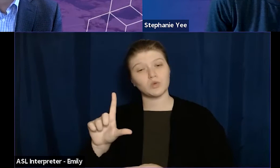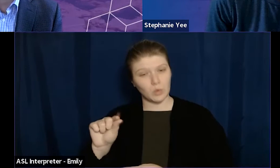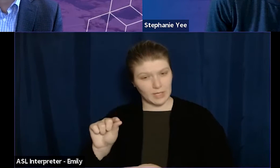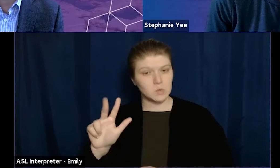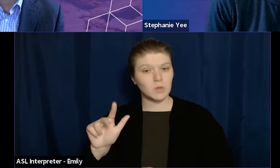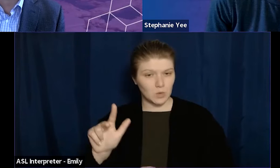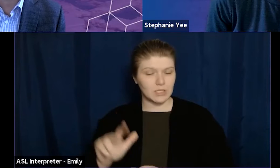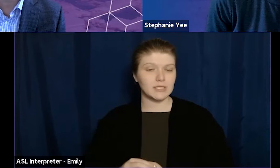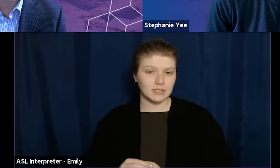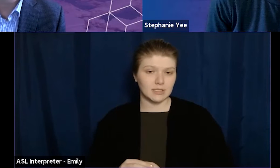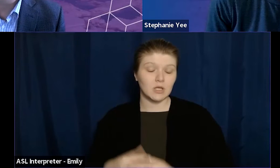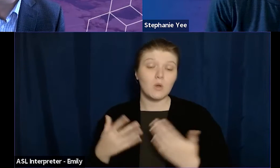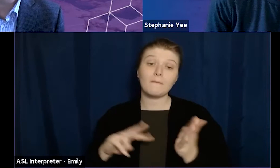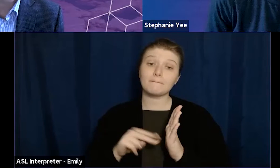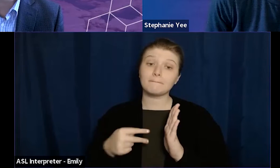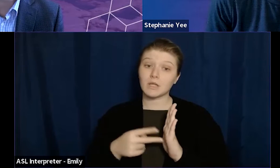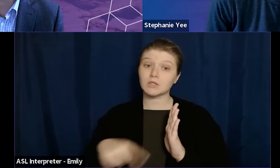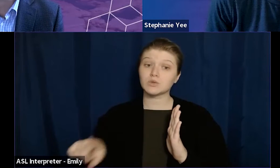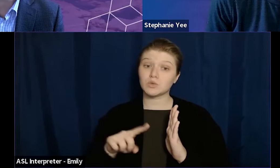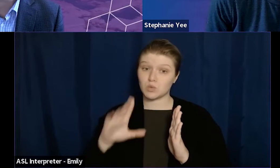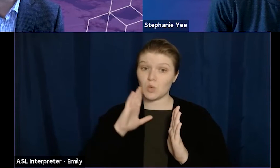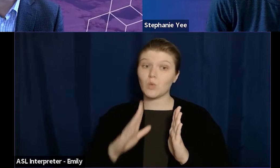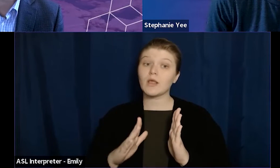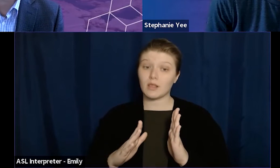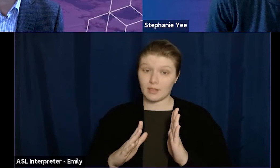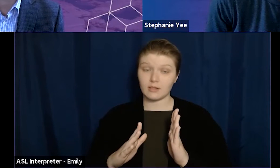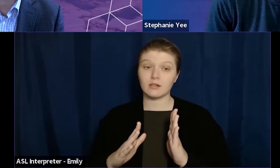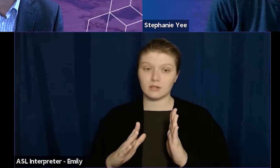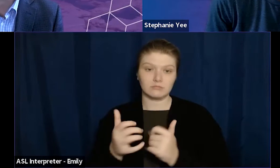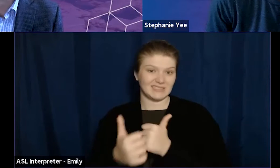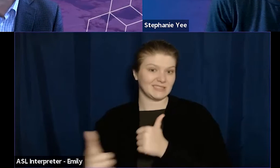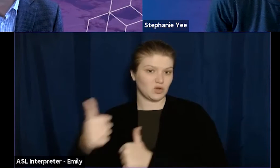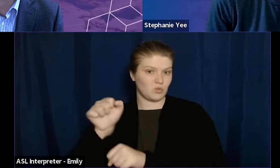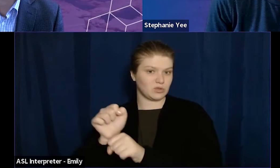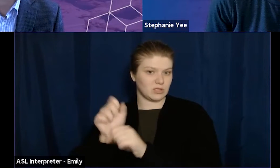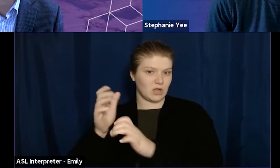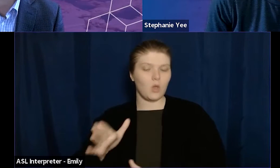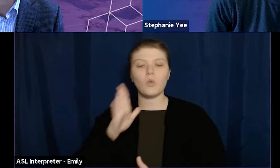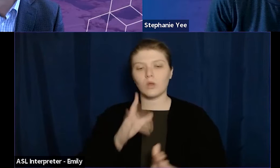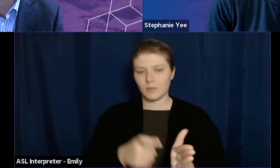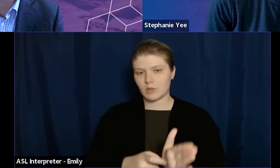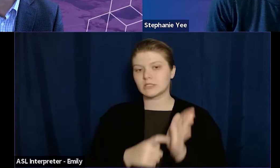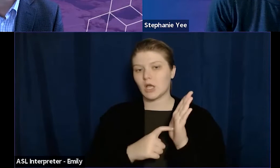So you will be the senior personnel will be required to certify